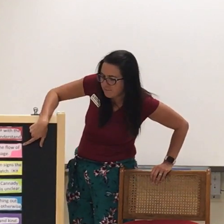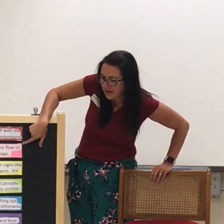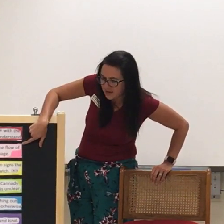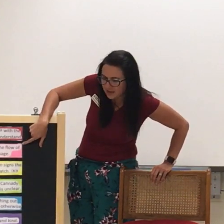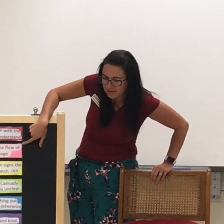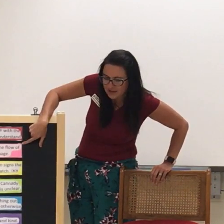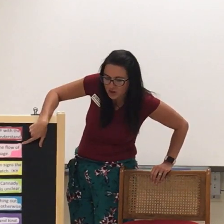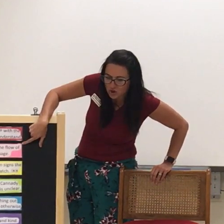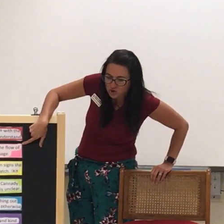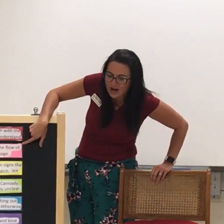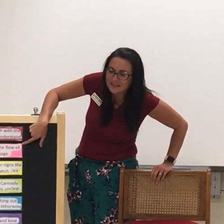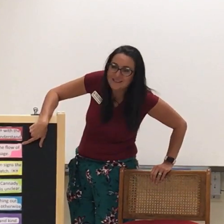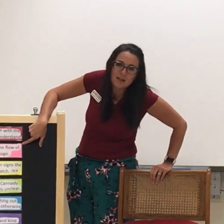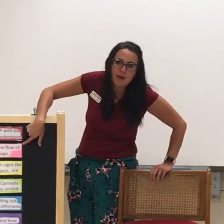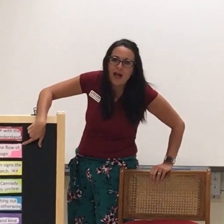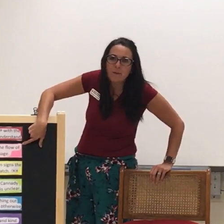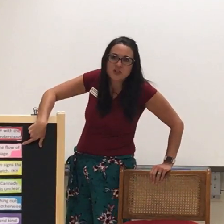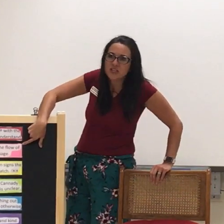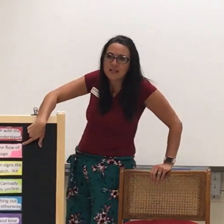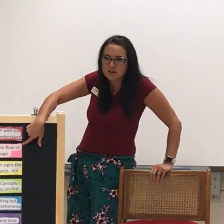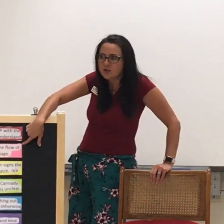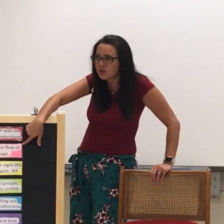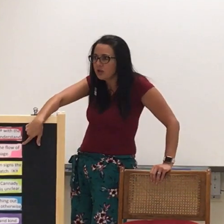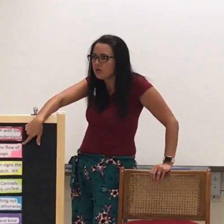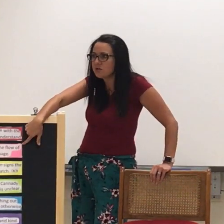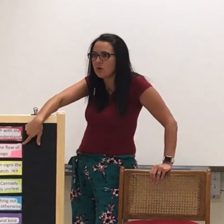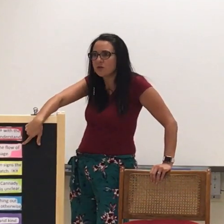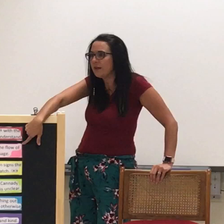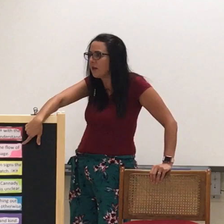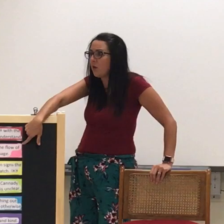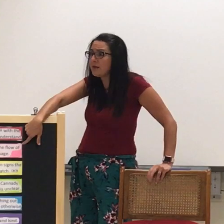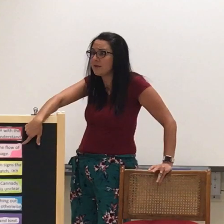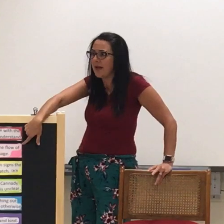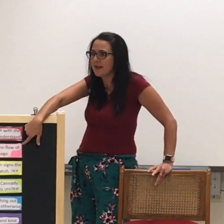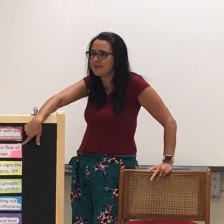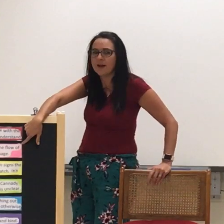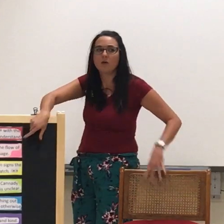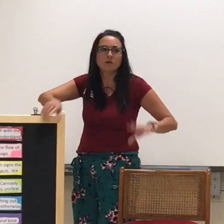basically means try to limit how much English you use once we go into ASL once